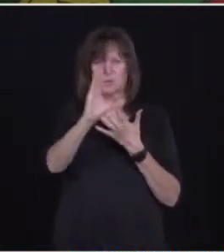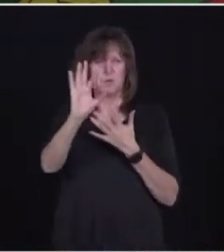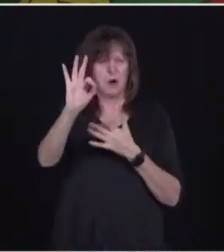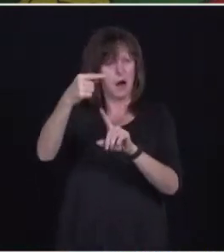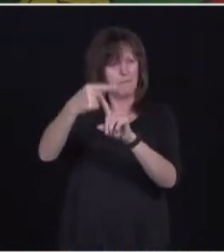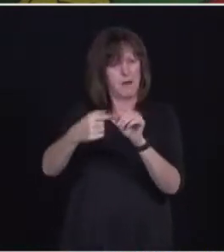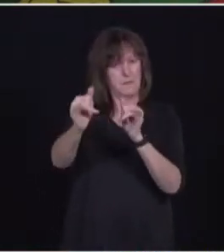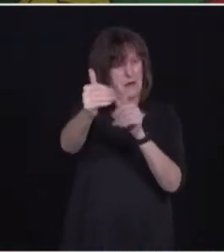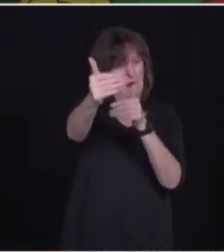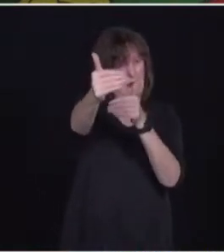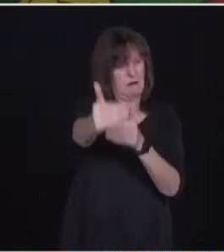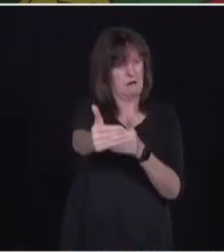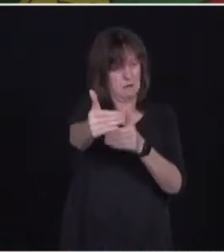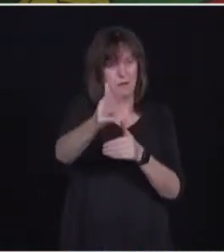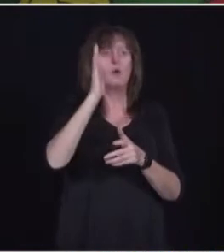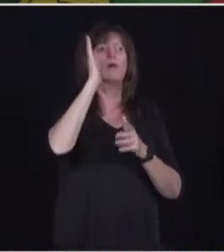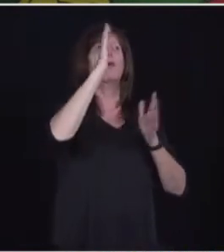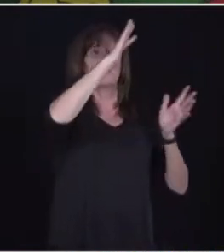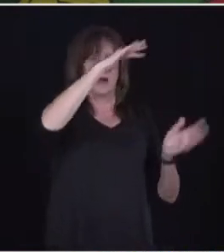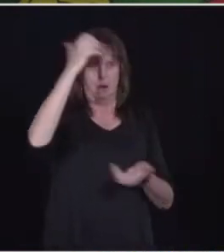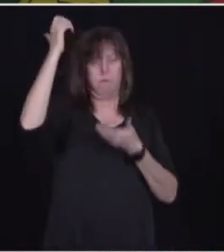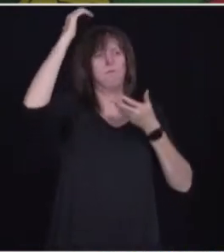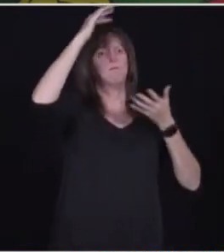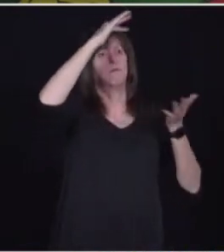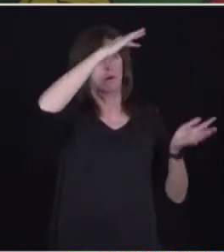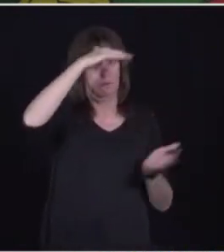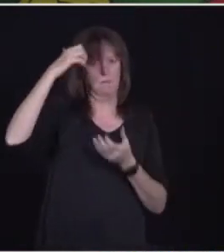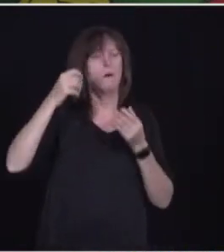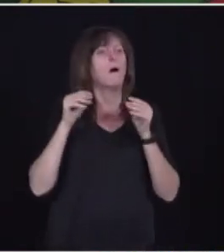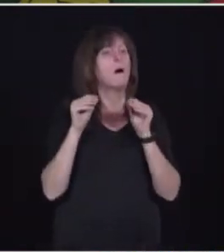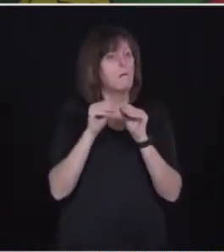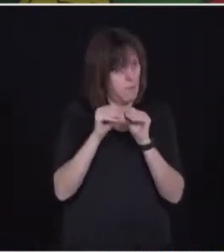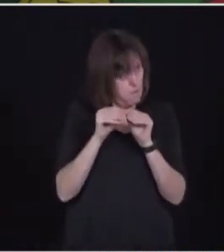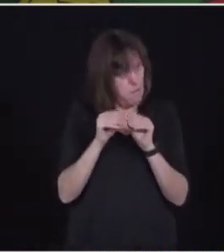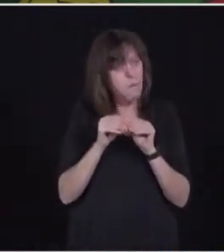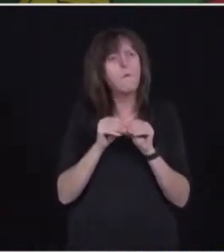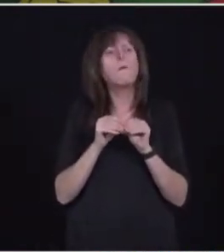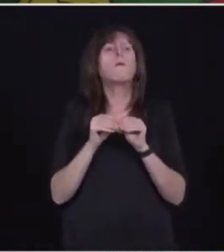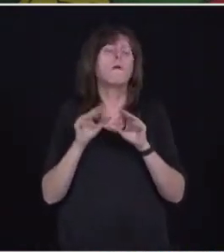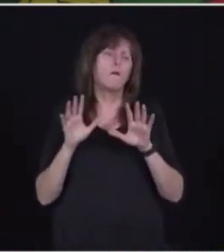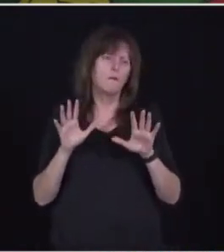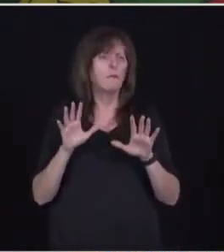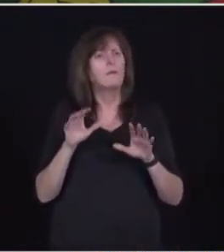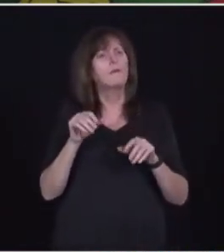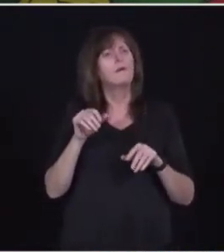that their turn will come in the phase I category. Phase 2, some were about first April and onwards